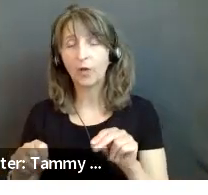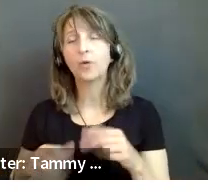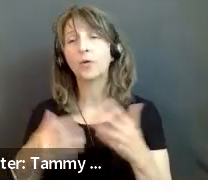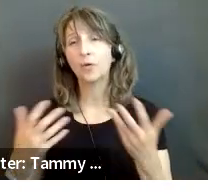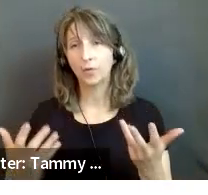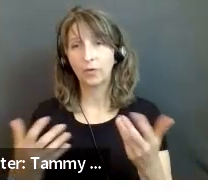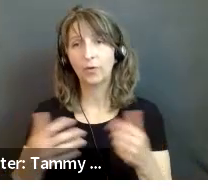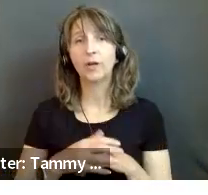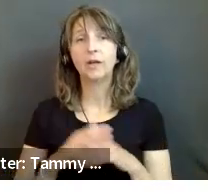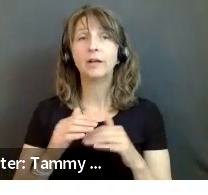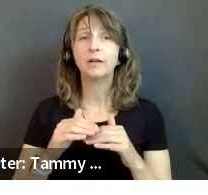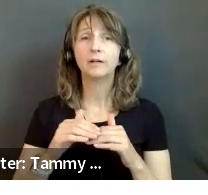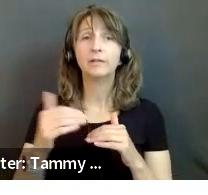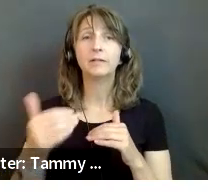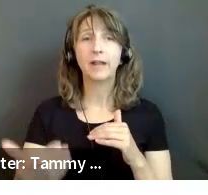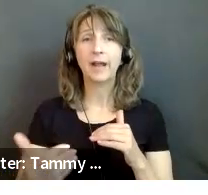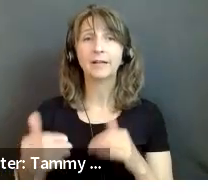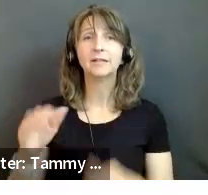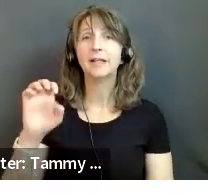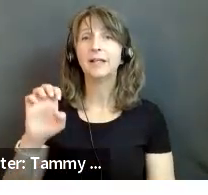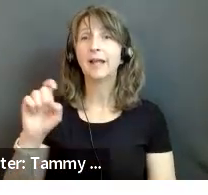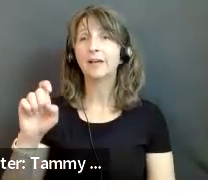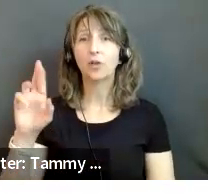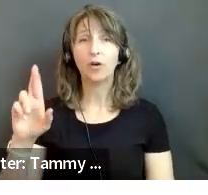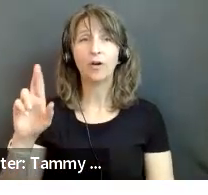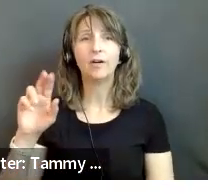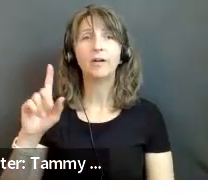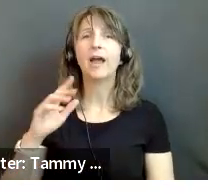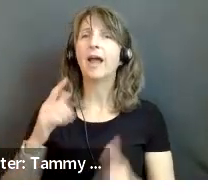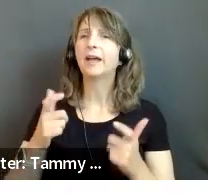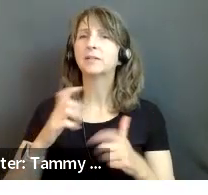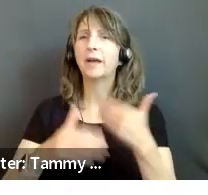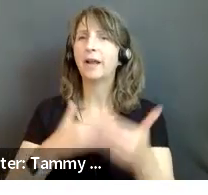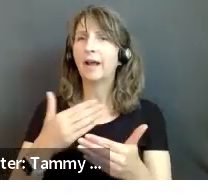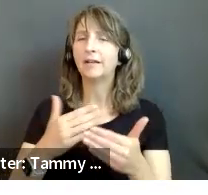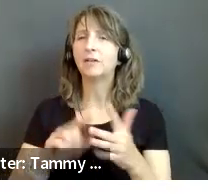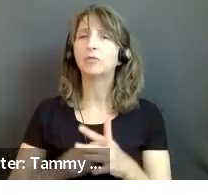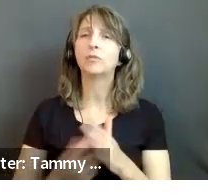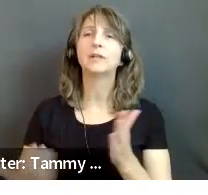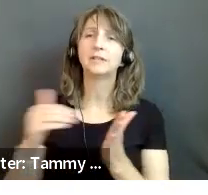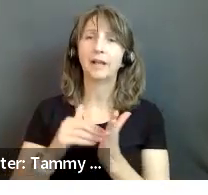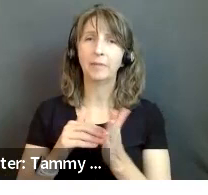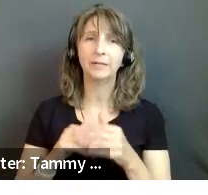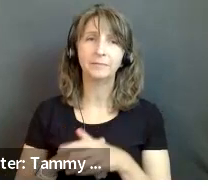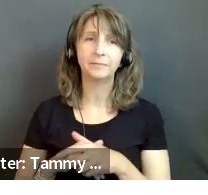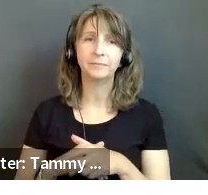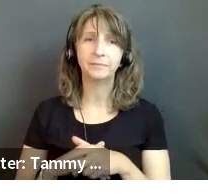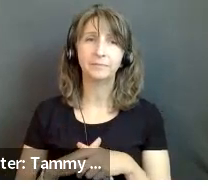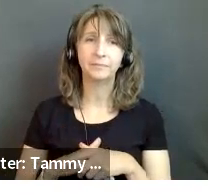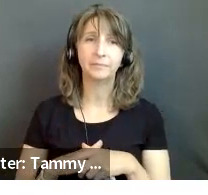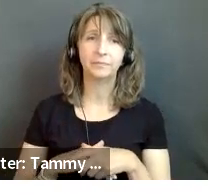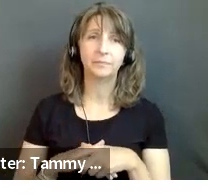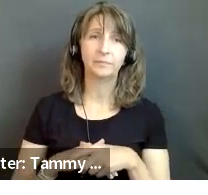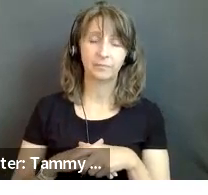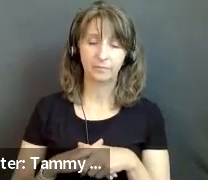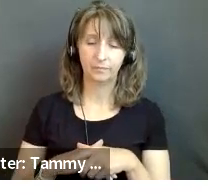Okay, next expedited is statement continued. So,